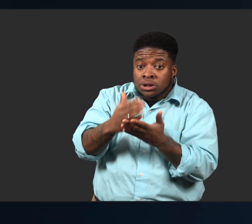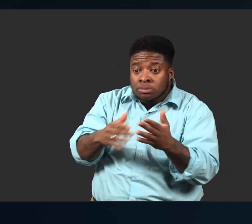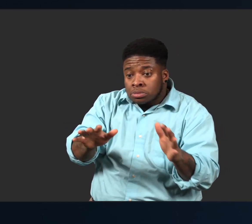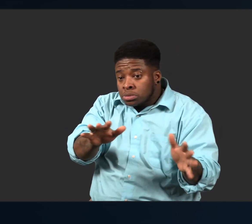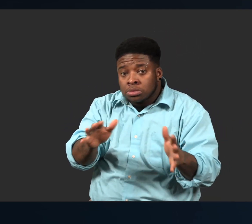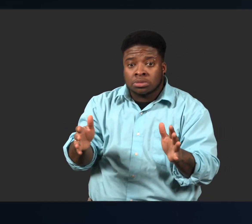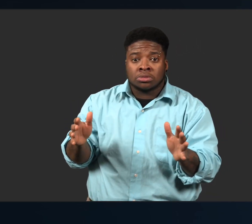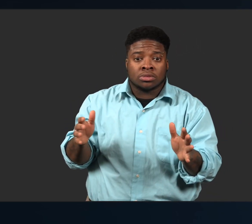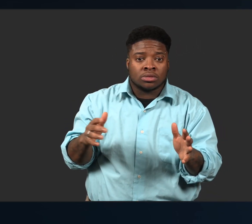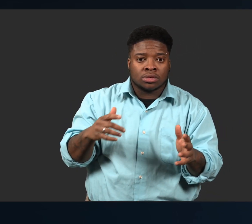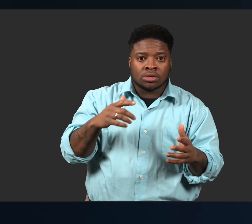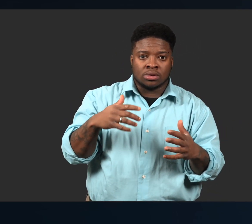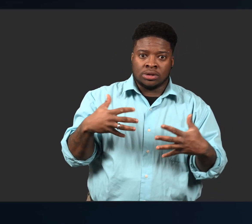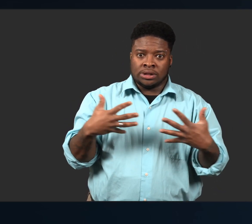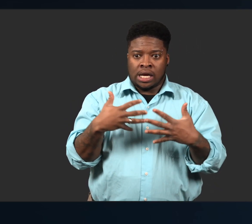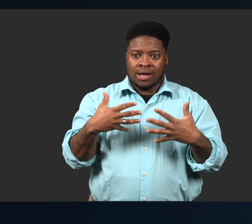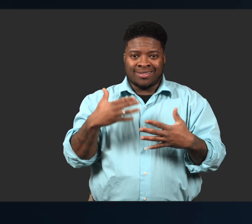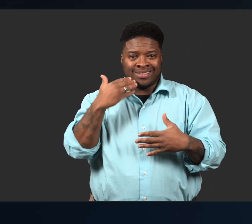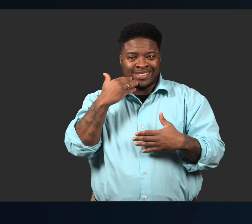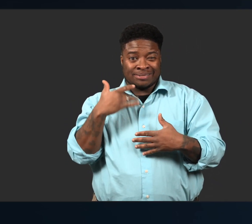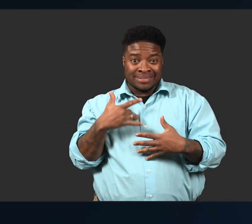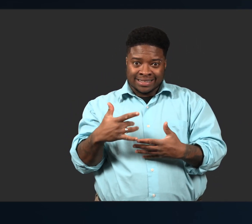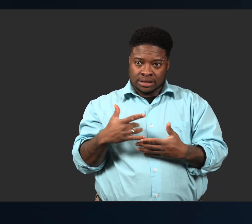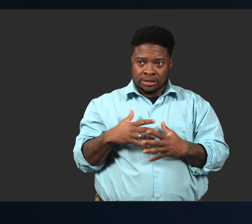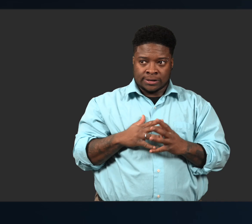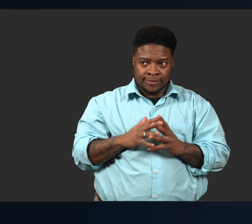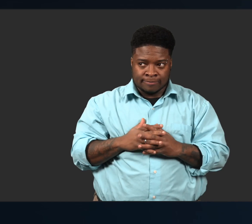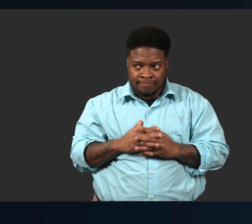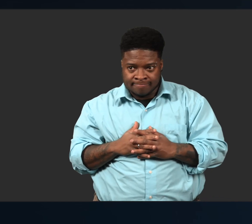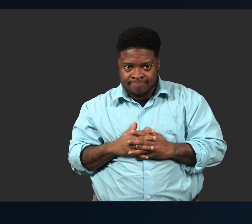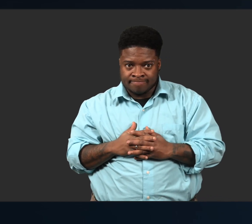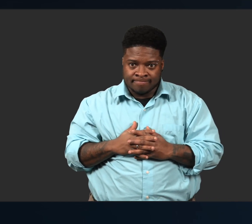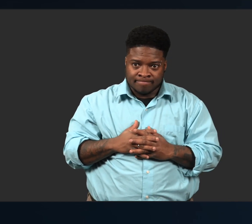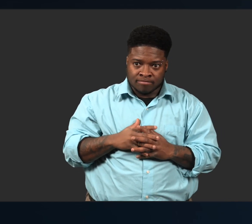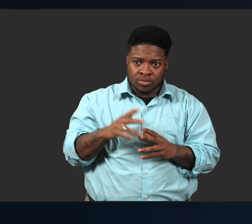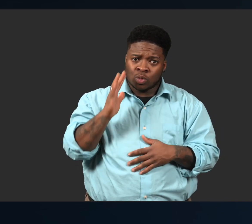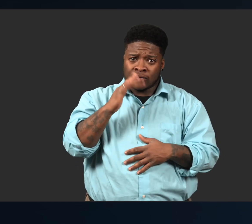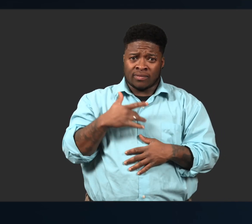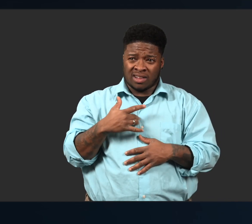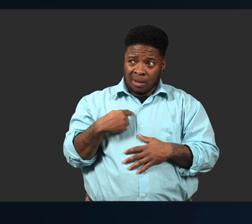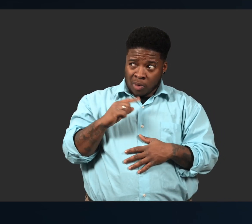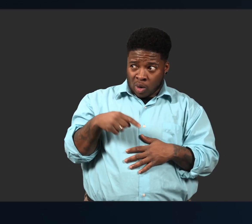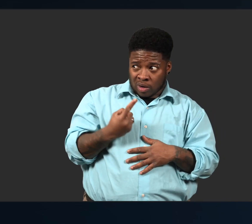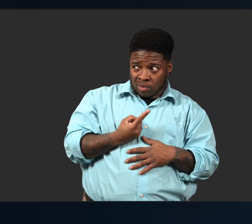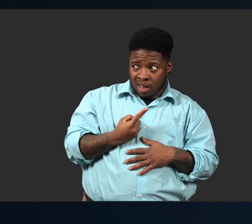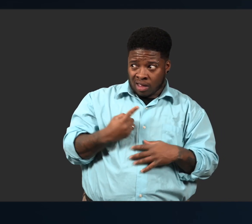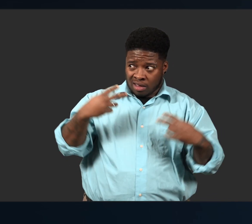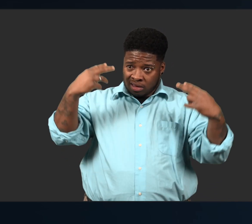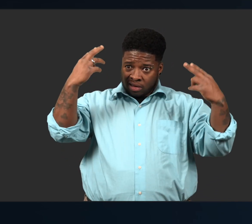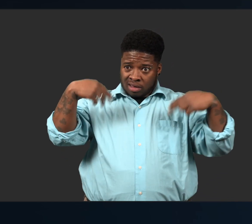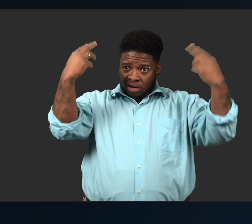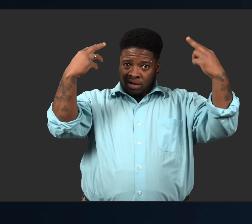being shared. They may also do community service or volunteer work. This can be fear-inducing for the person, as they wonder if they're alone in their addiction, if they'll be judged